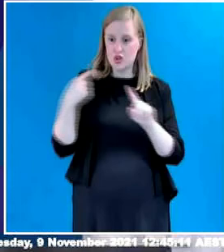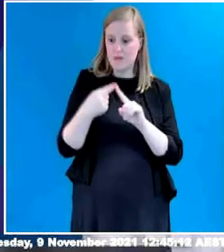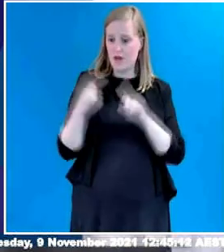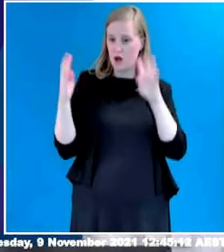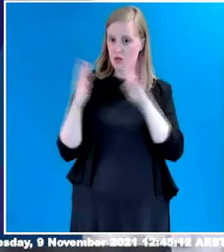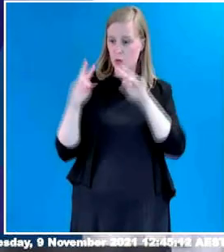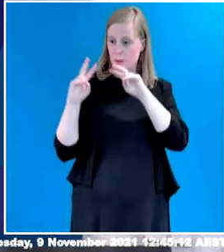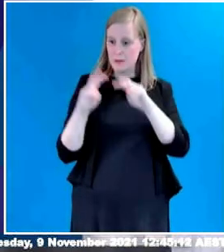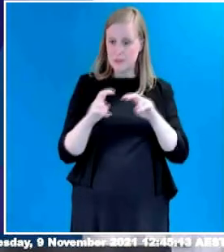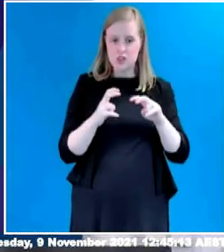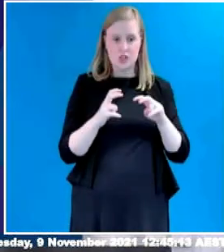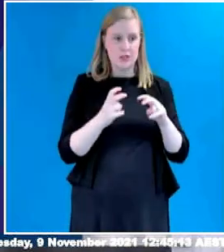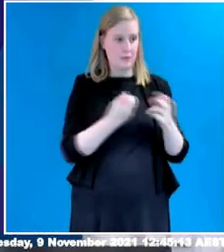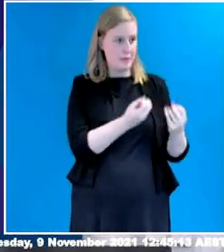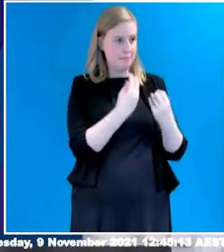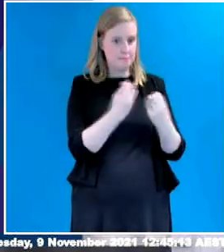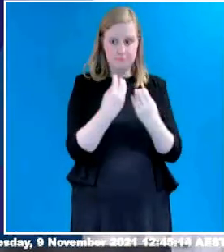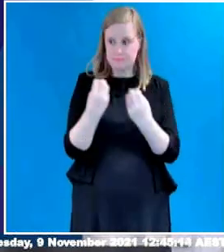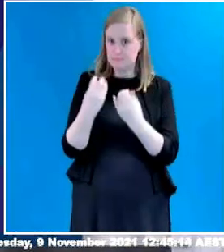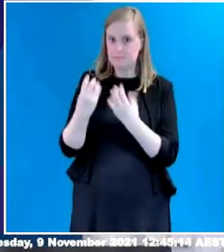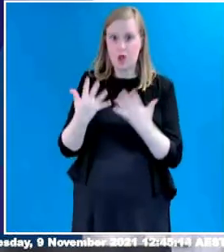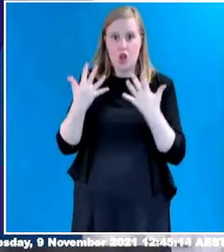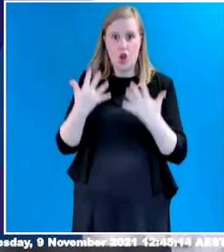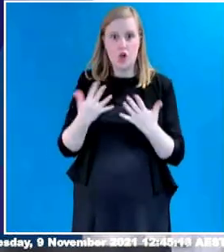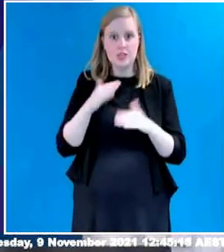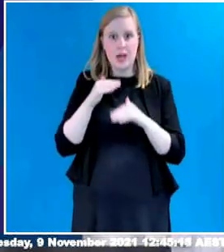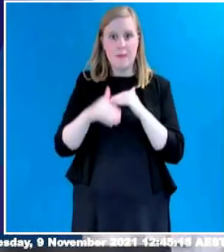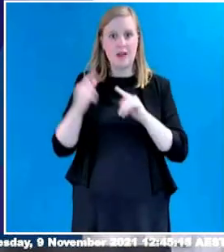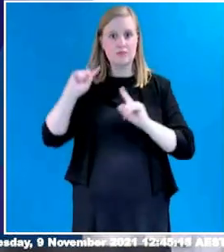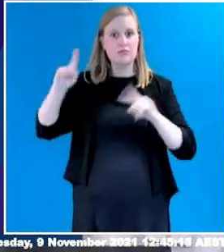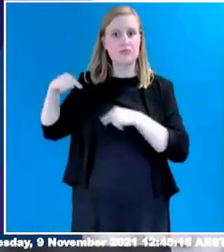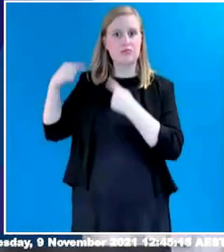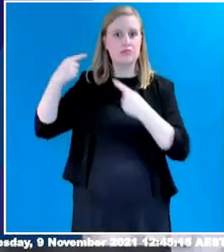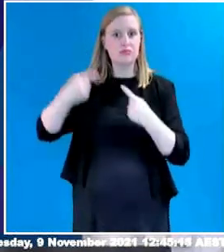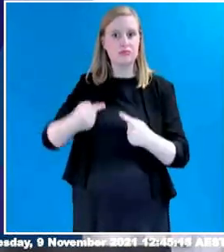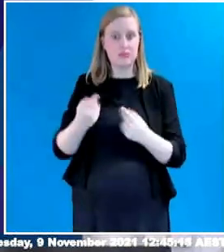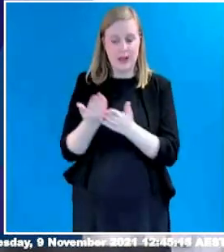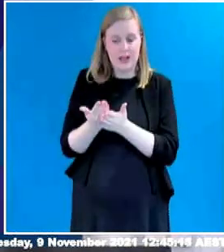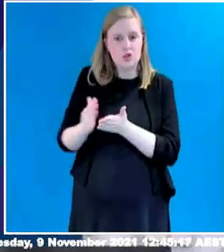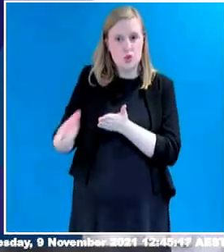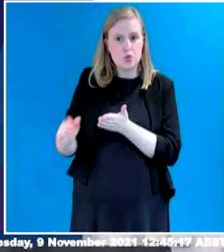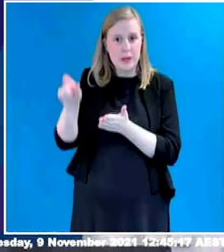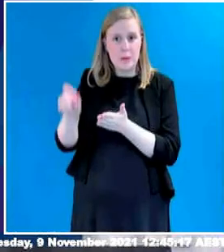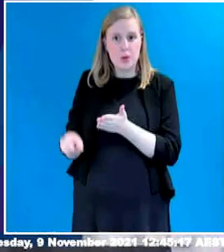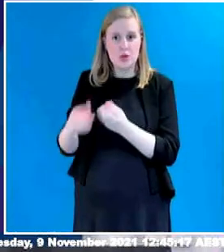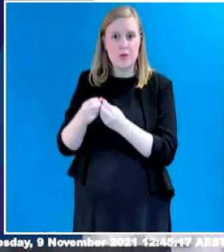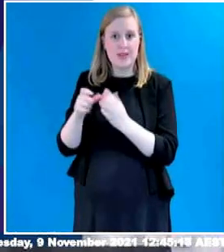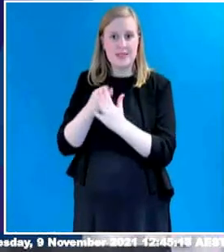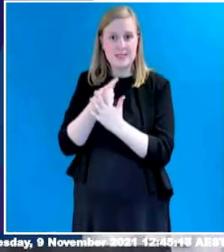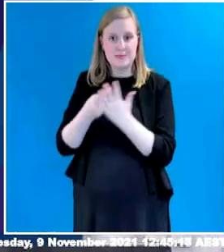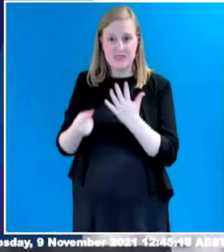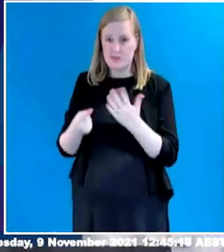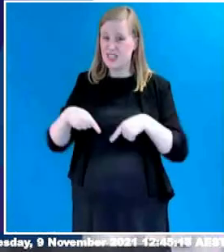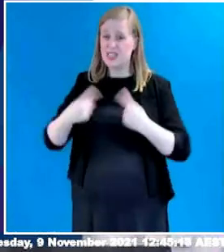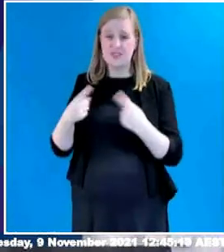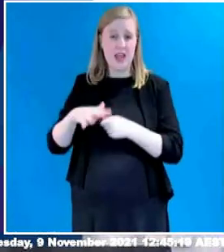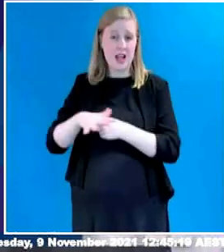historical and ongoing exclusion and segregation of disabled people in many areas of life.